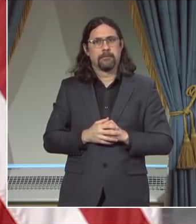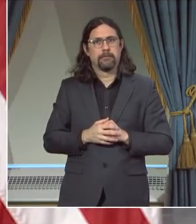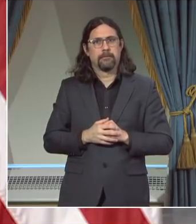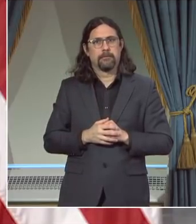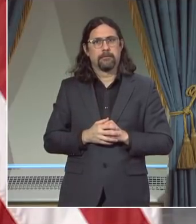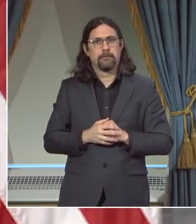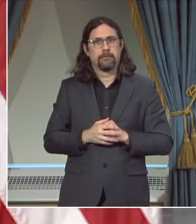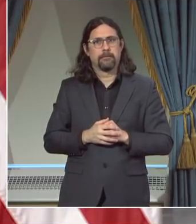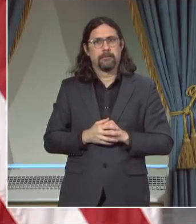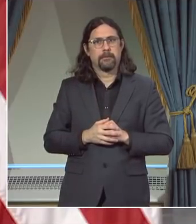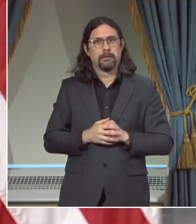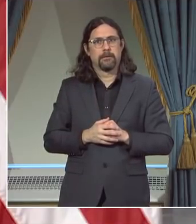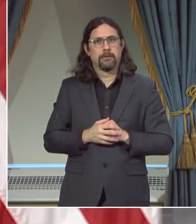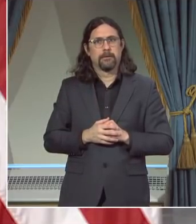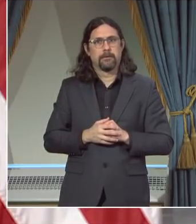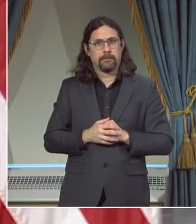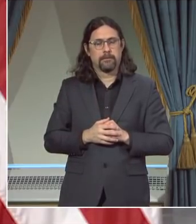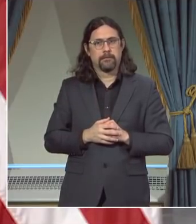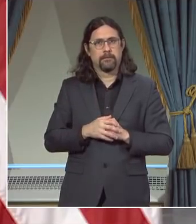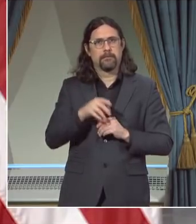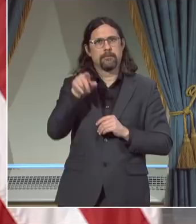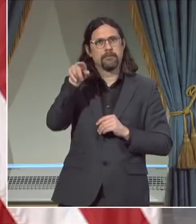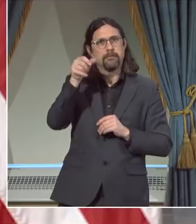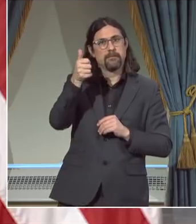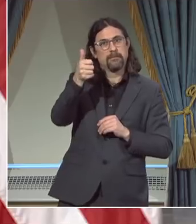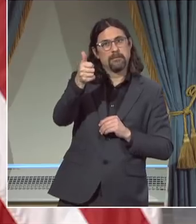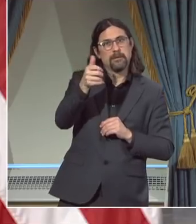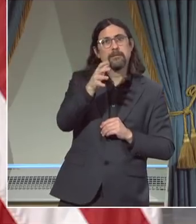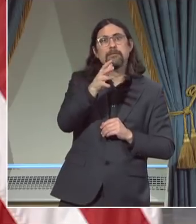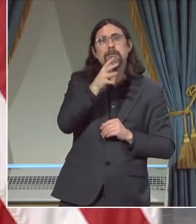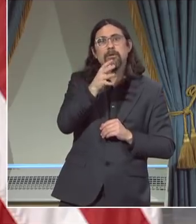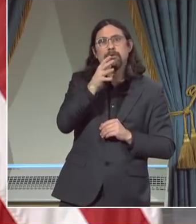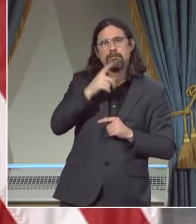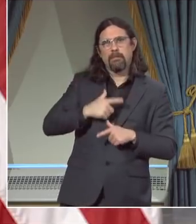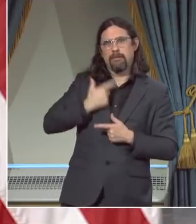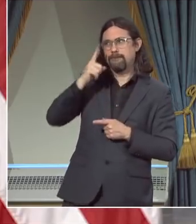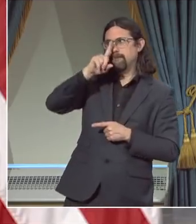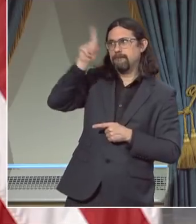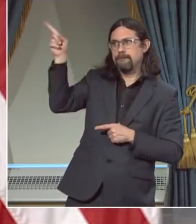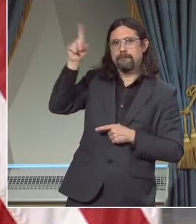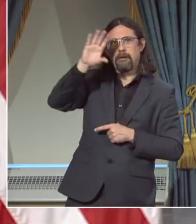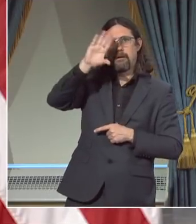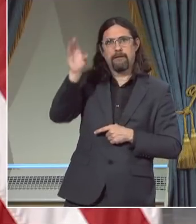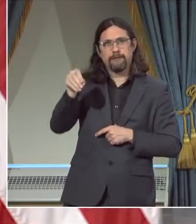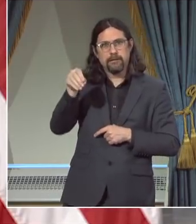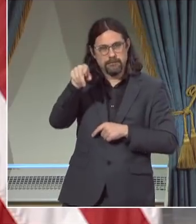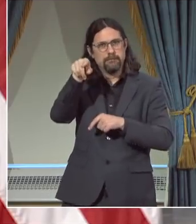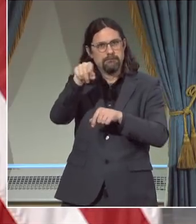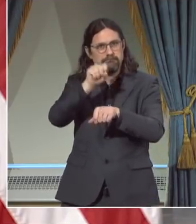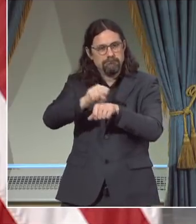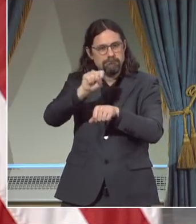IN AFRICA. SO, WHAT A HORRIBLE LOSS FOR THAT FAMILY, THAT HOSTAPIL, AND OUR